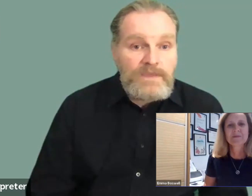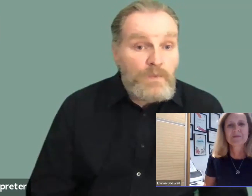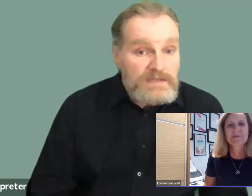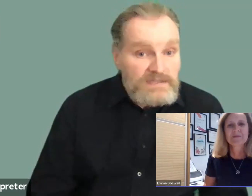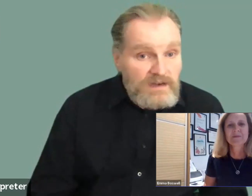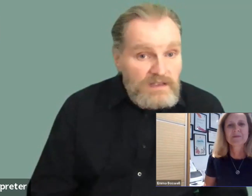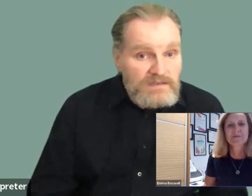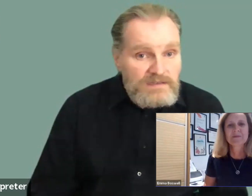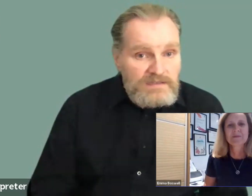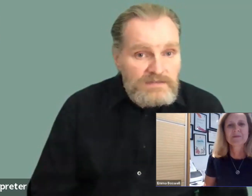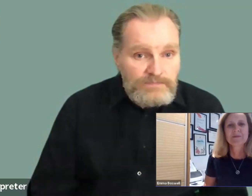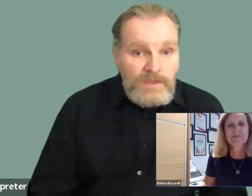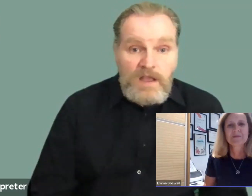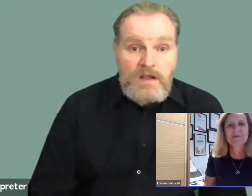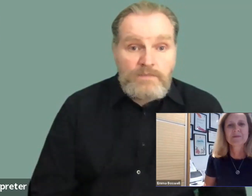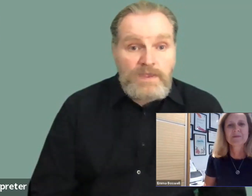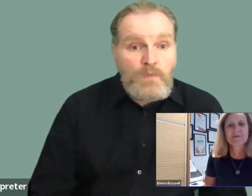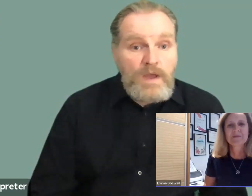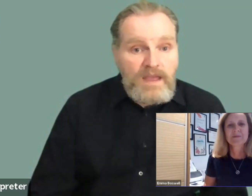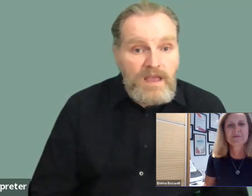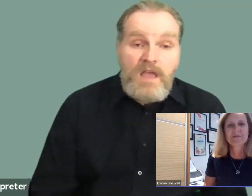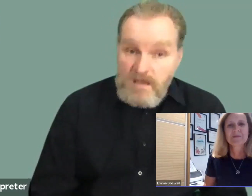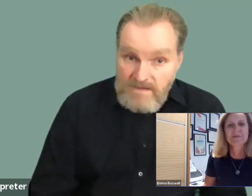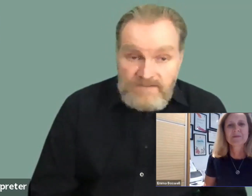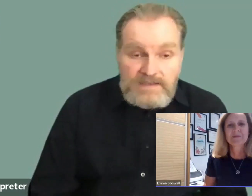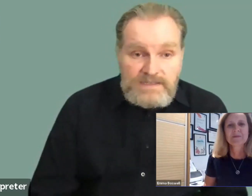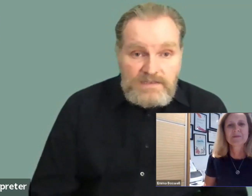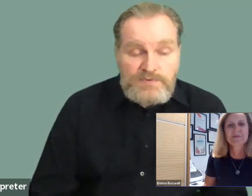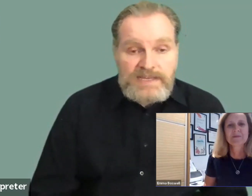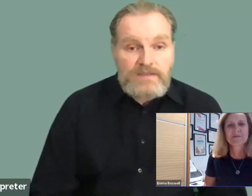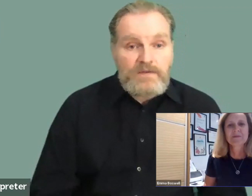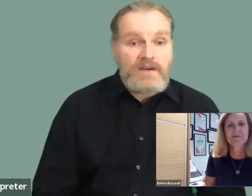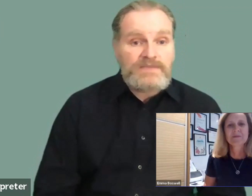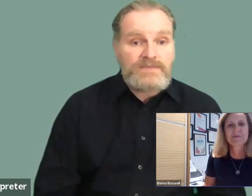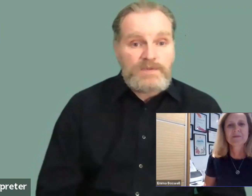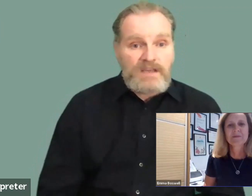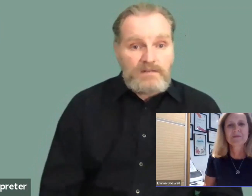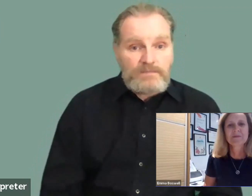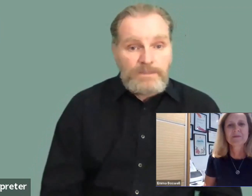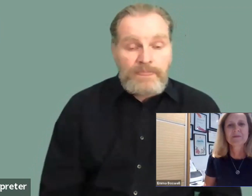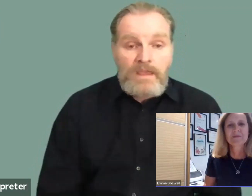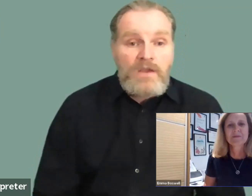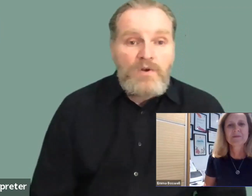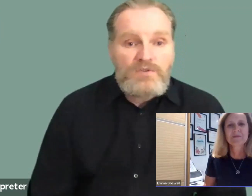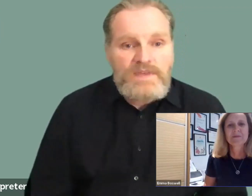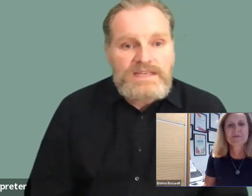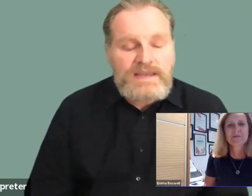They wear sunglasses, they can wear a visor to protect their eyes from the sun. Also, things like